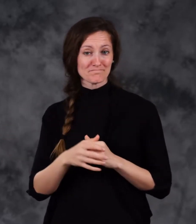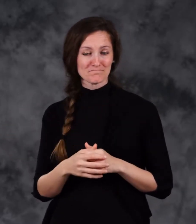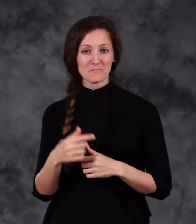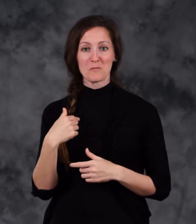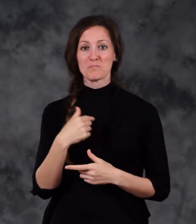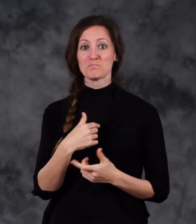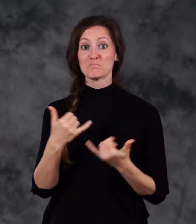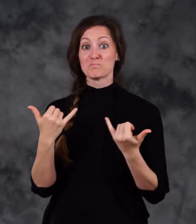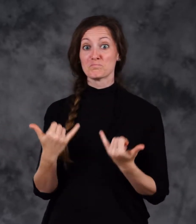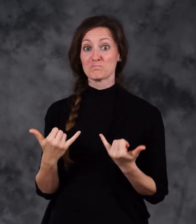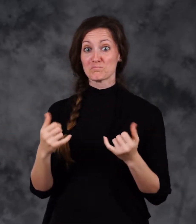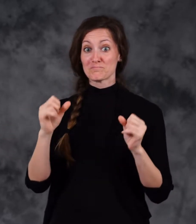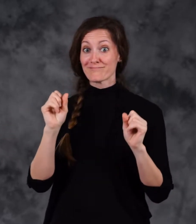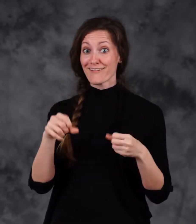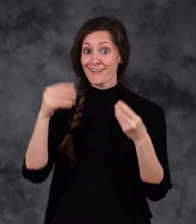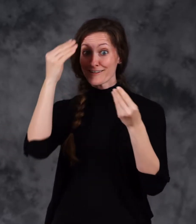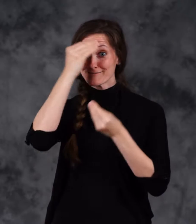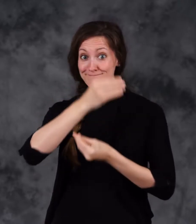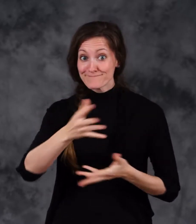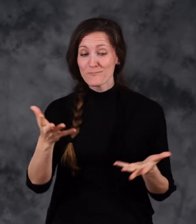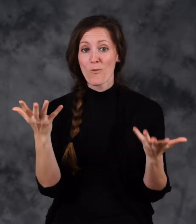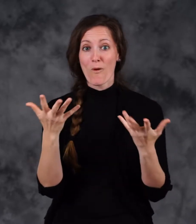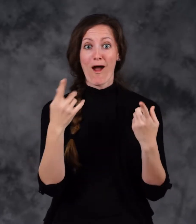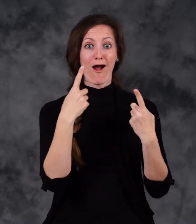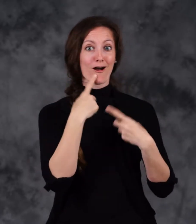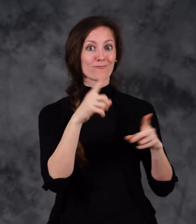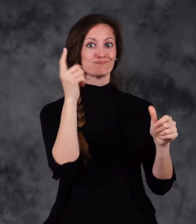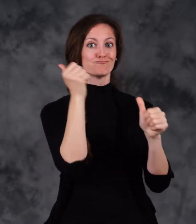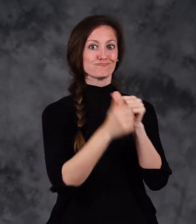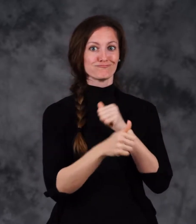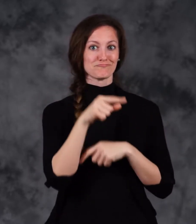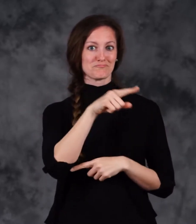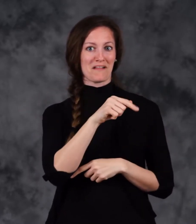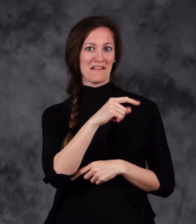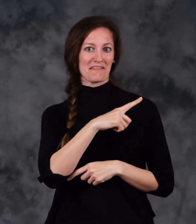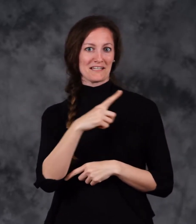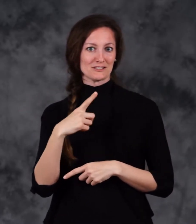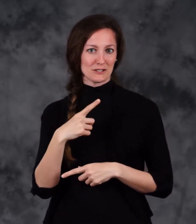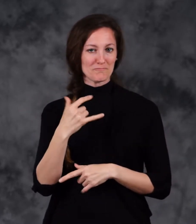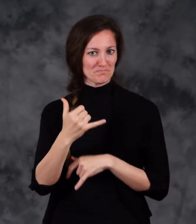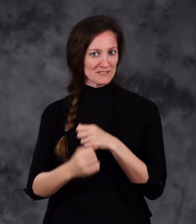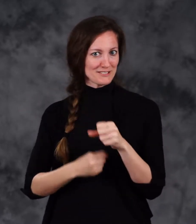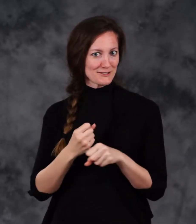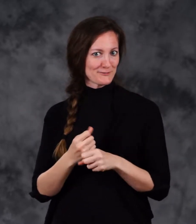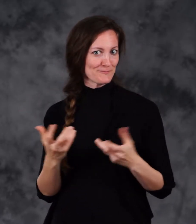so we can now tell you what was accomplished at the Legislature this year.